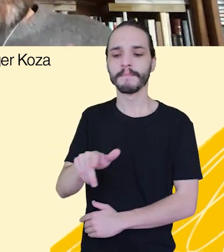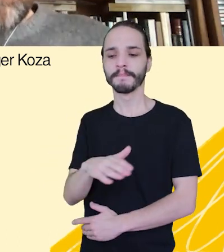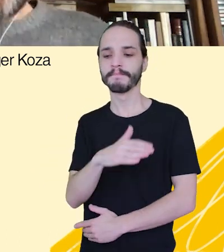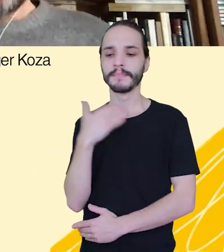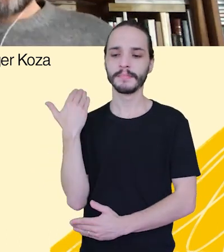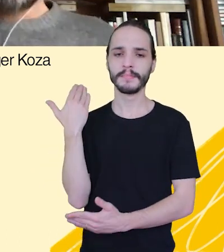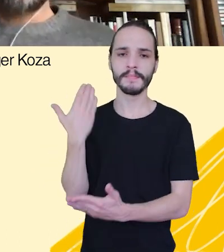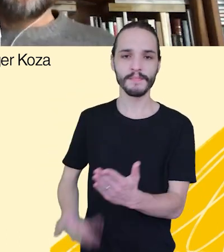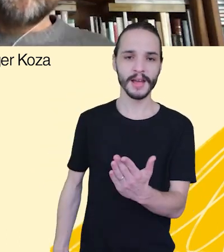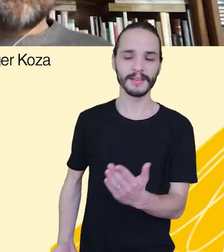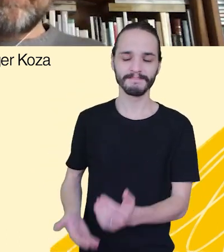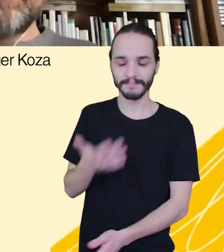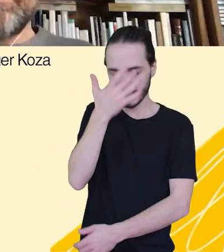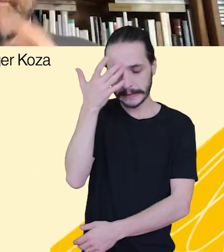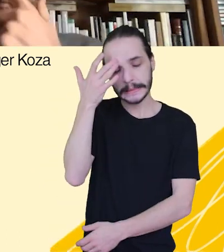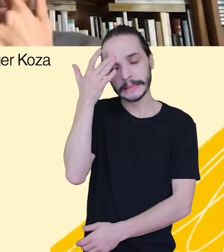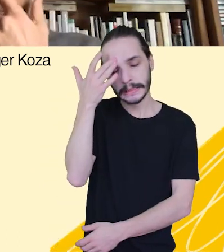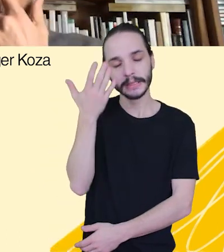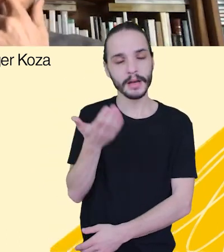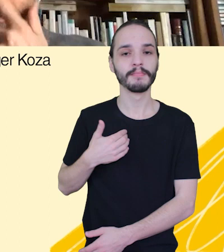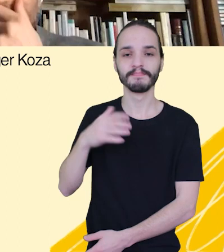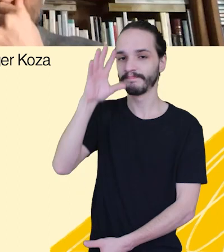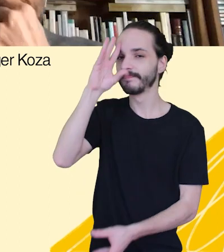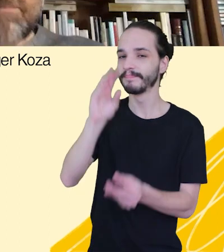Yes, I see what you mean.